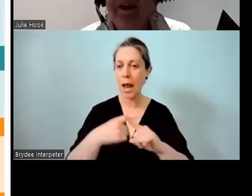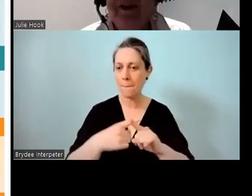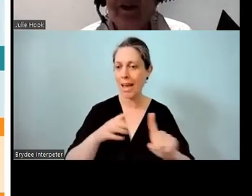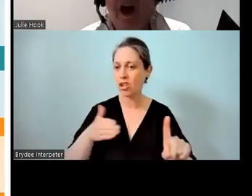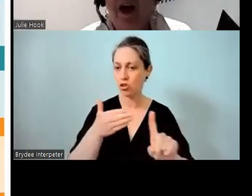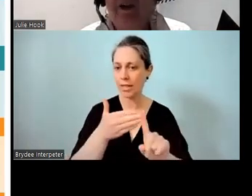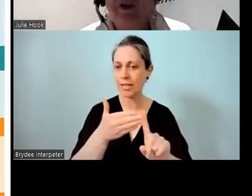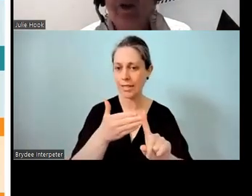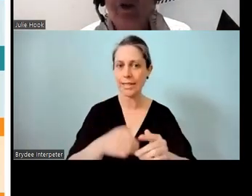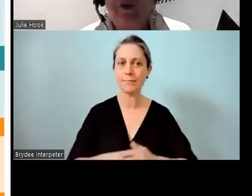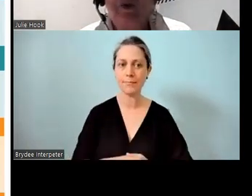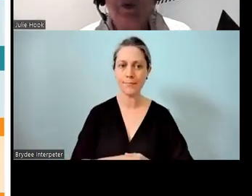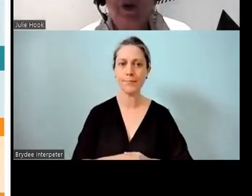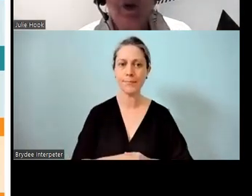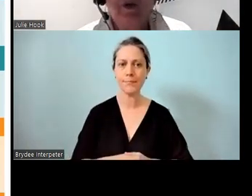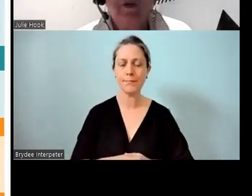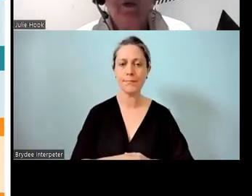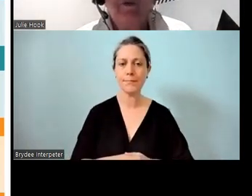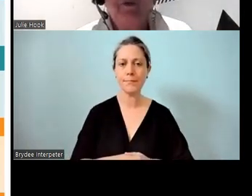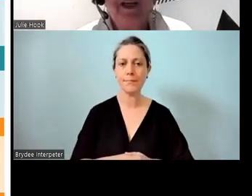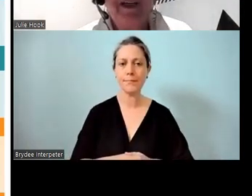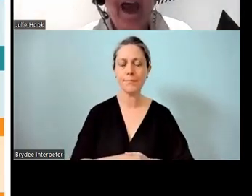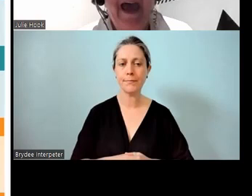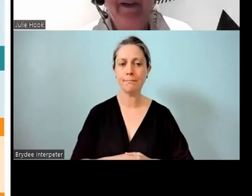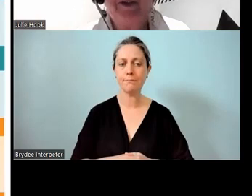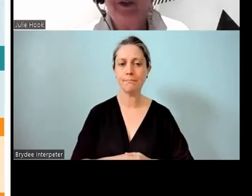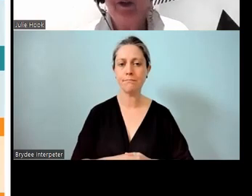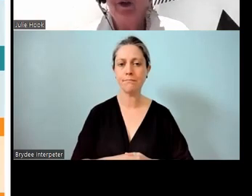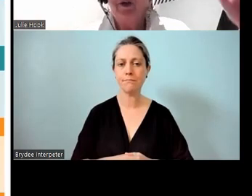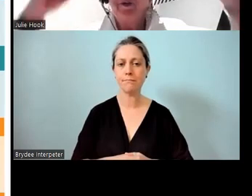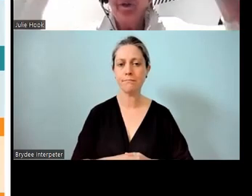It's designed to really enact some of the key focus